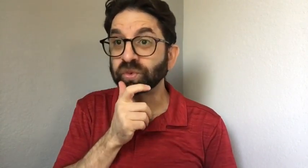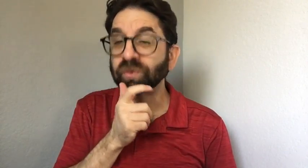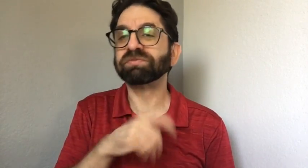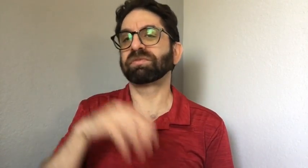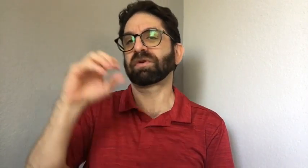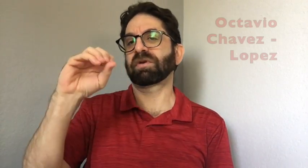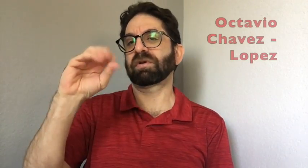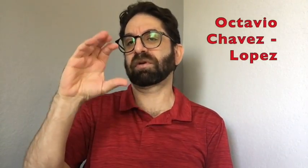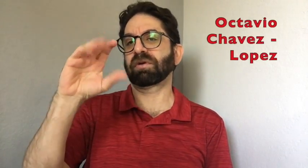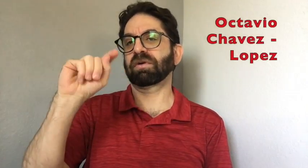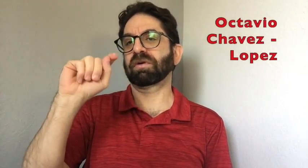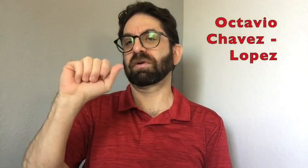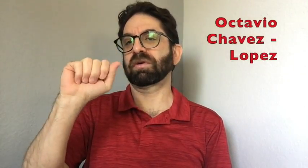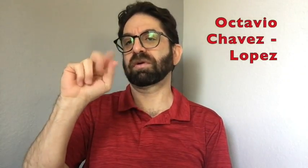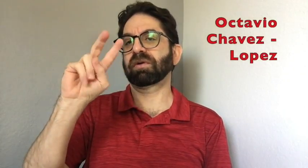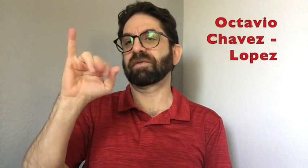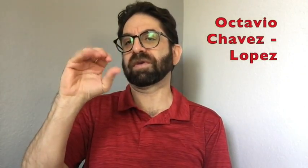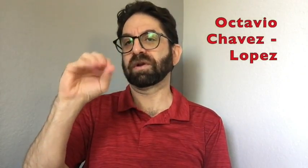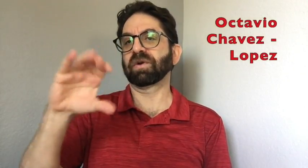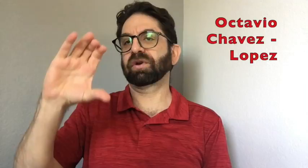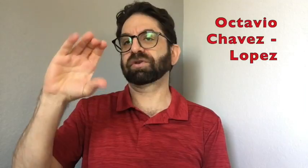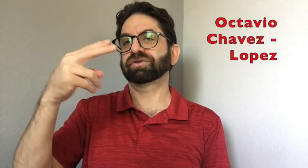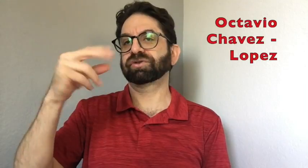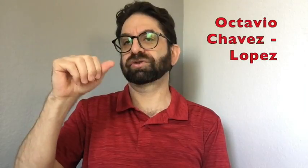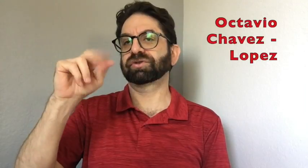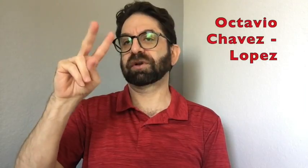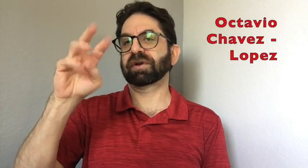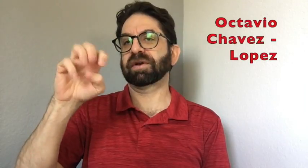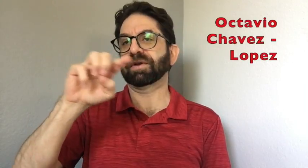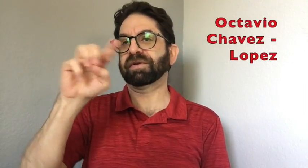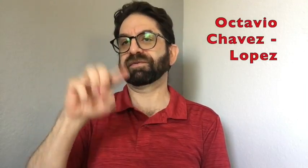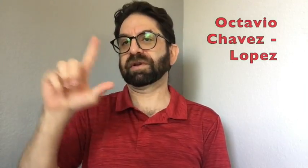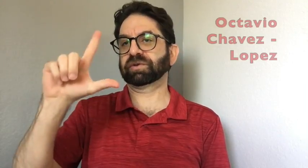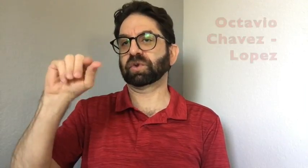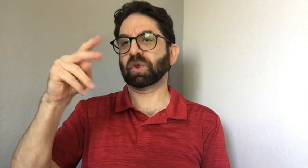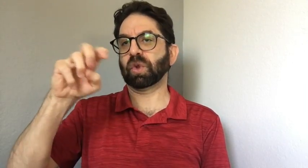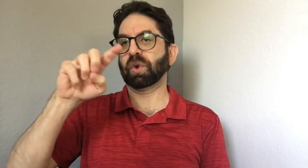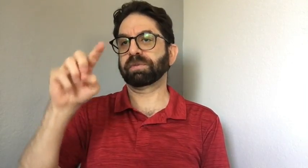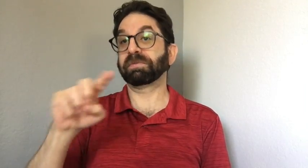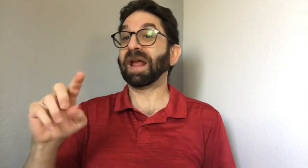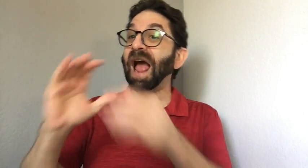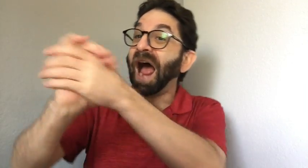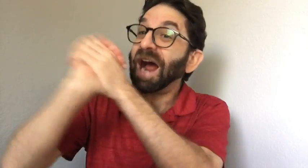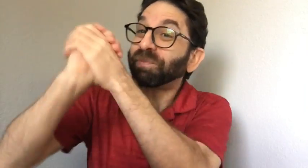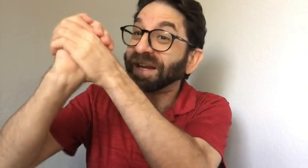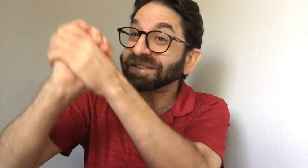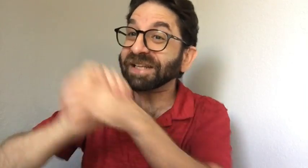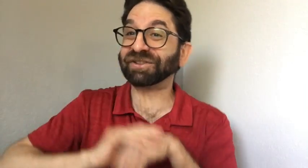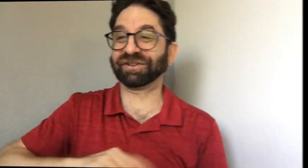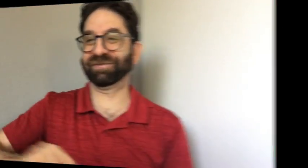to also have them come to fruition. The student is Octavio. Congratulations Octavio.